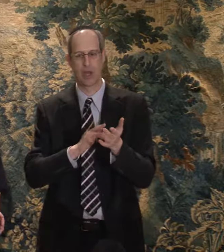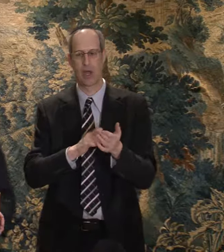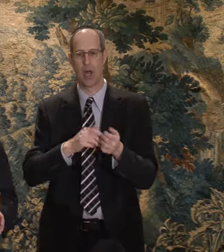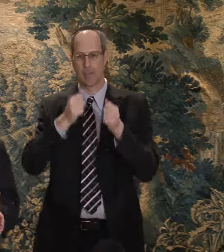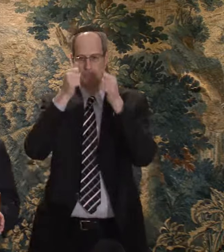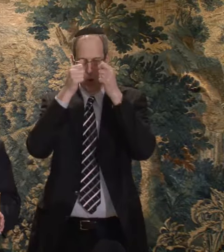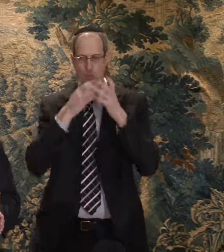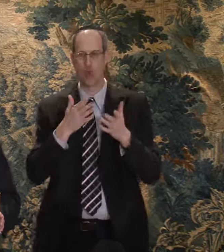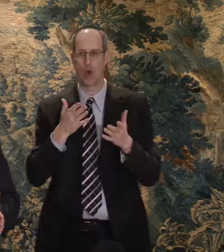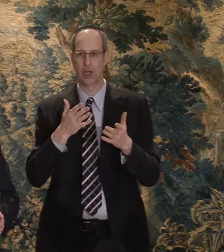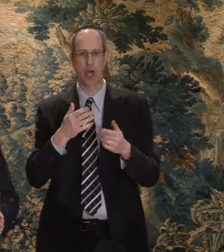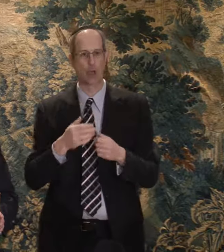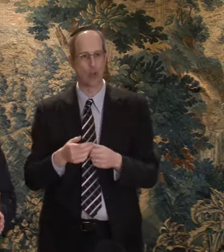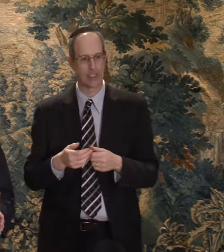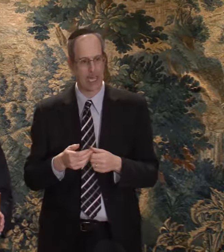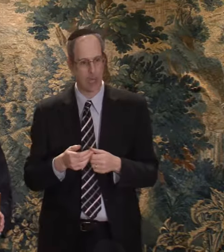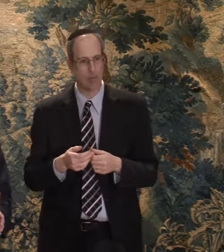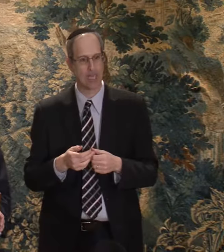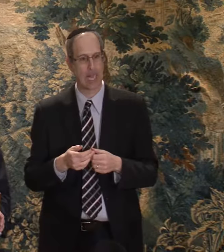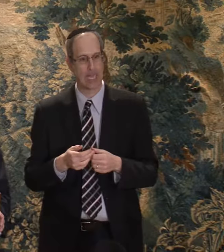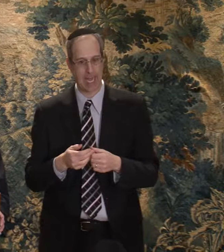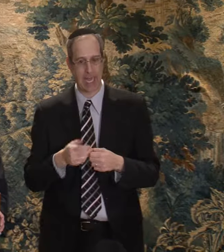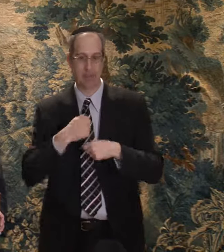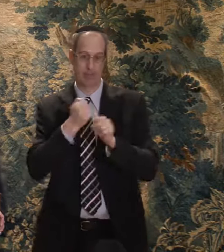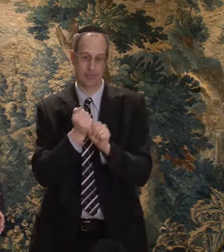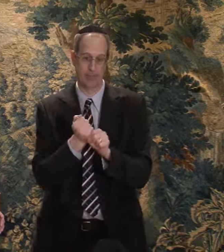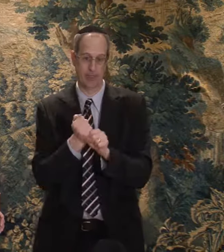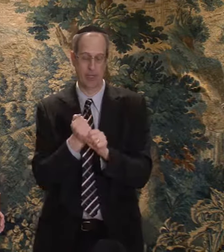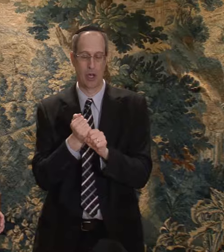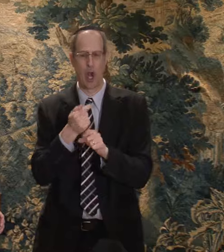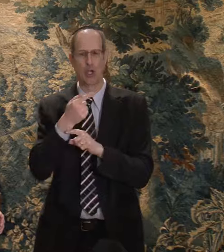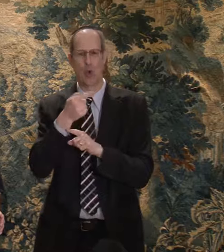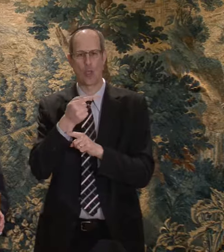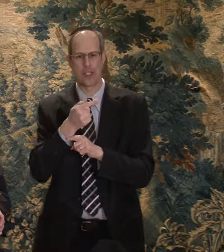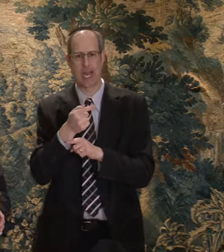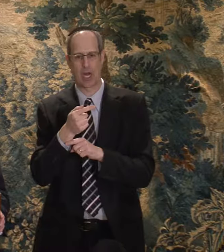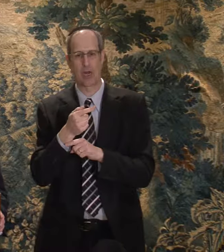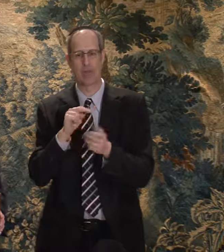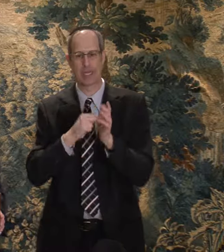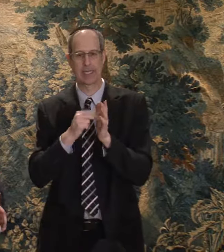blessed glazier omar khayyam grace that means he makes him a zero or more